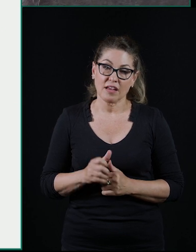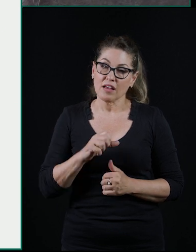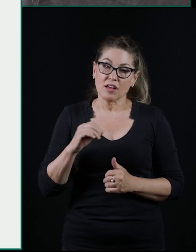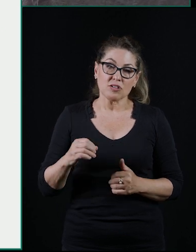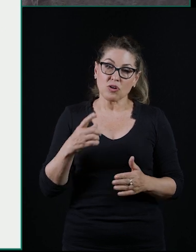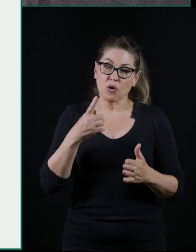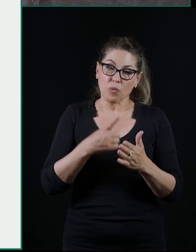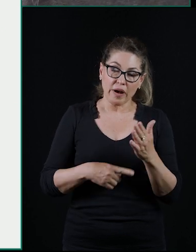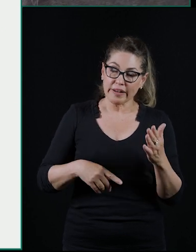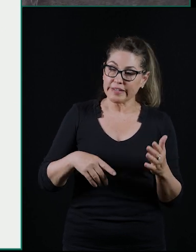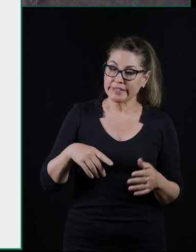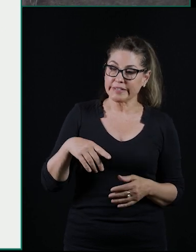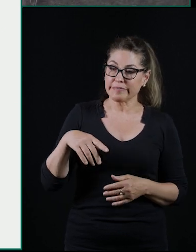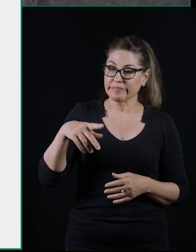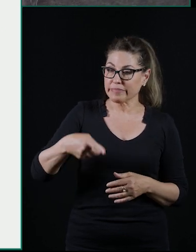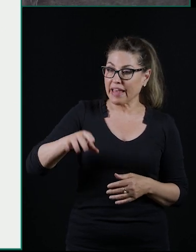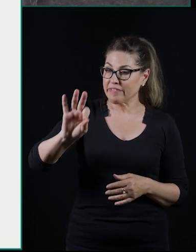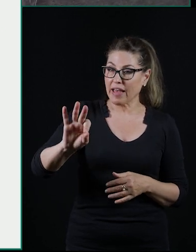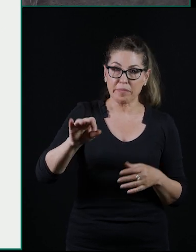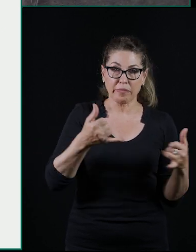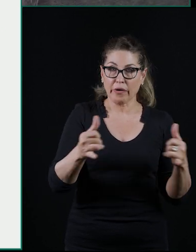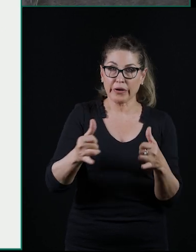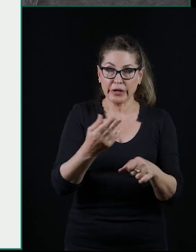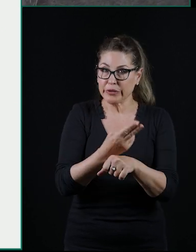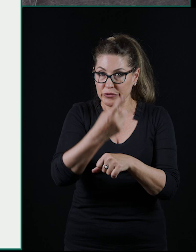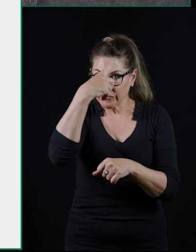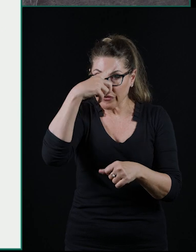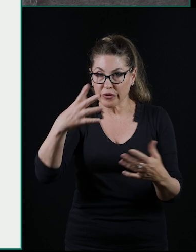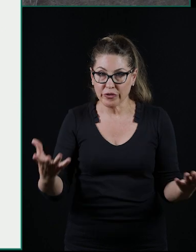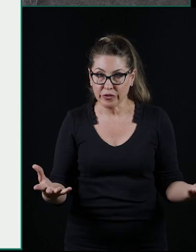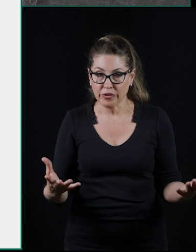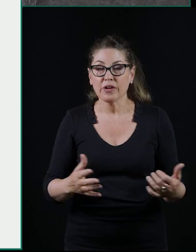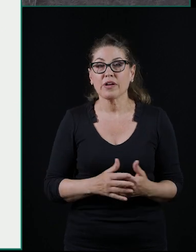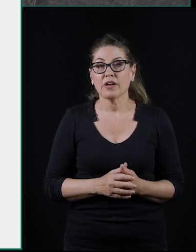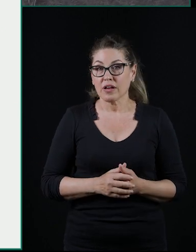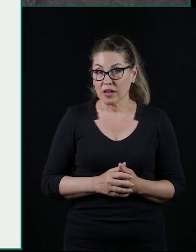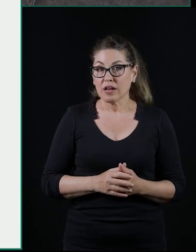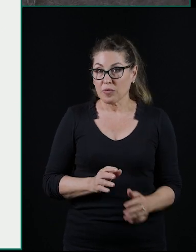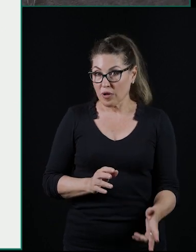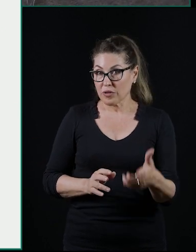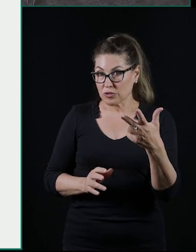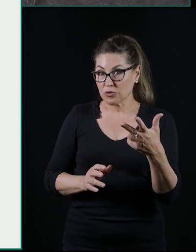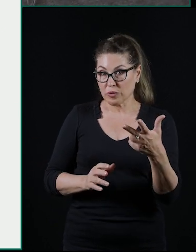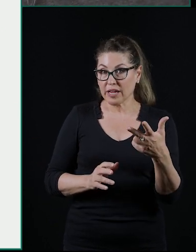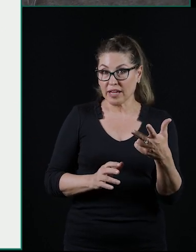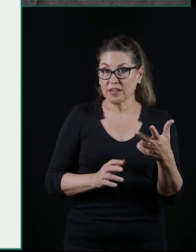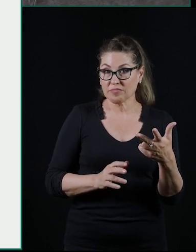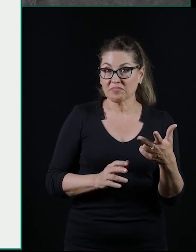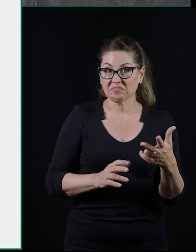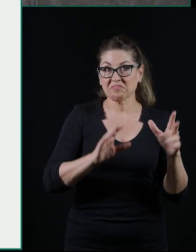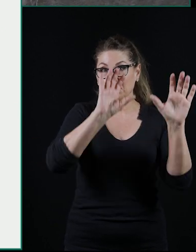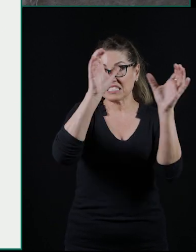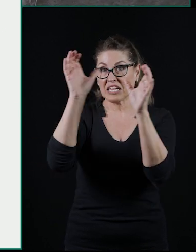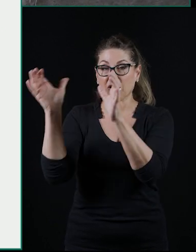So what does PlayFab Party typically use for? Well, there three scenarios that I'll be going into more detail